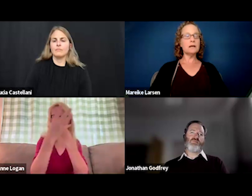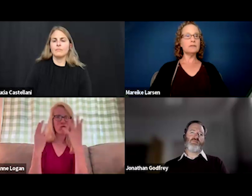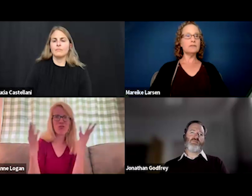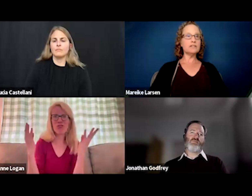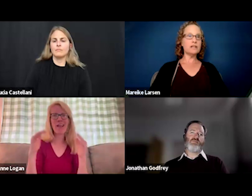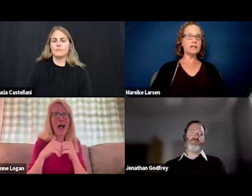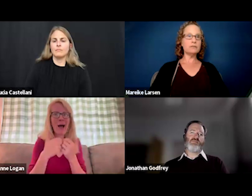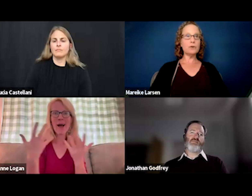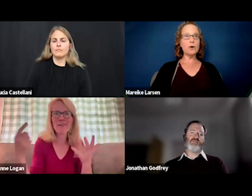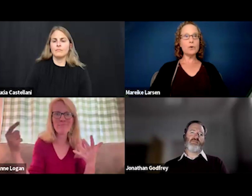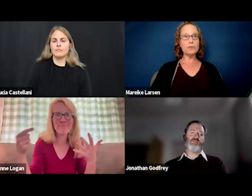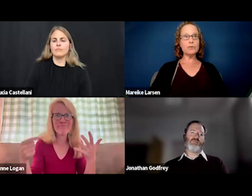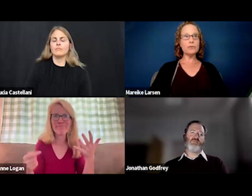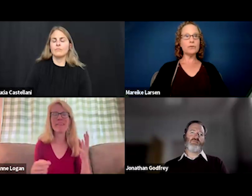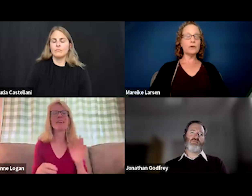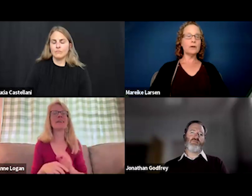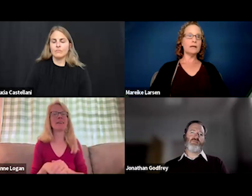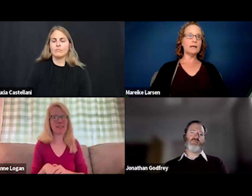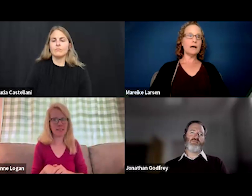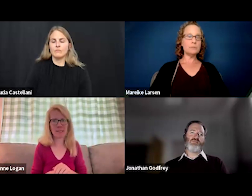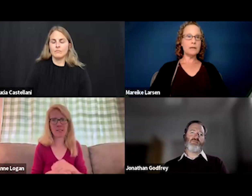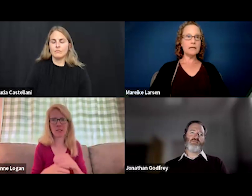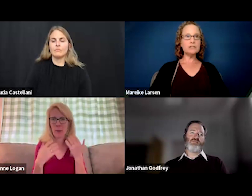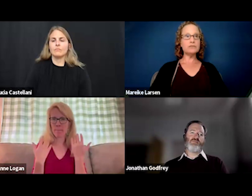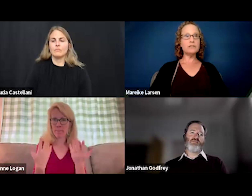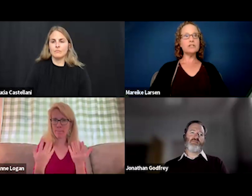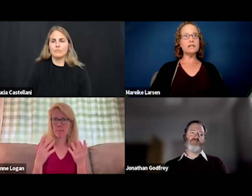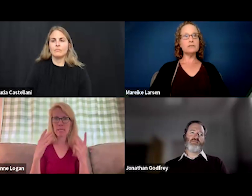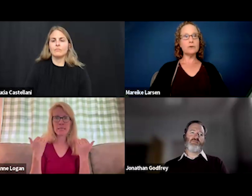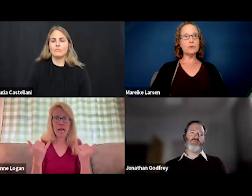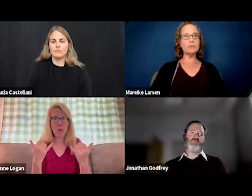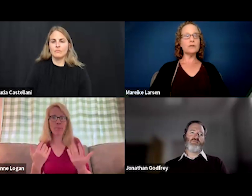and vegetative growth, and how to manage vegetative growth